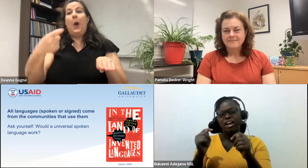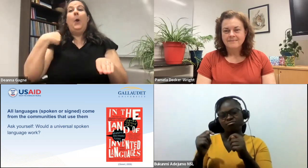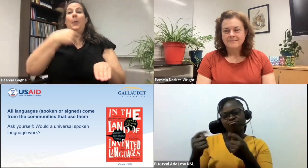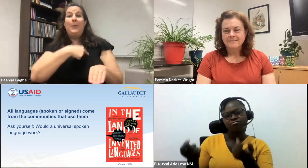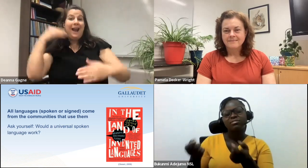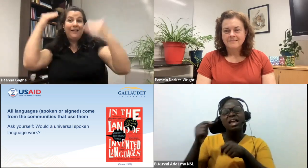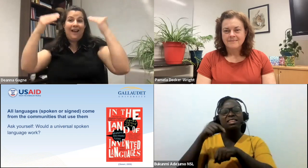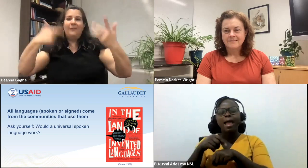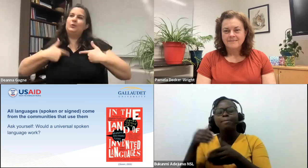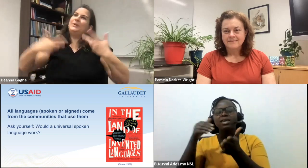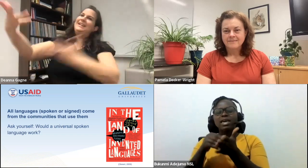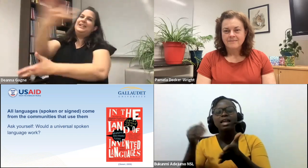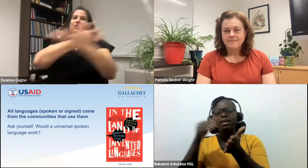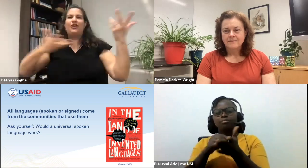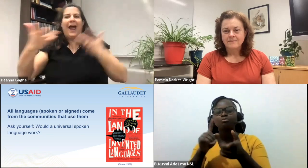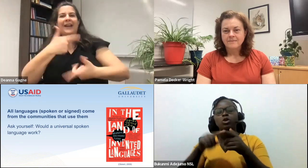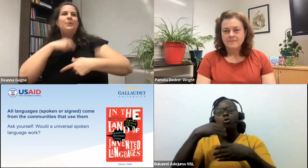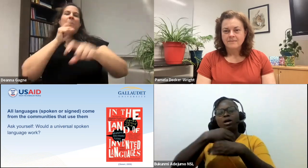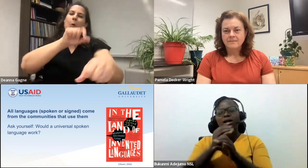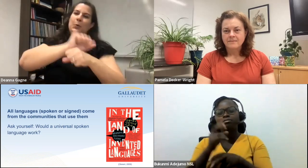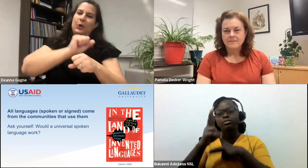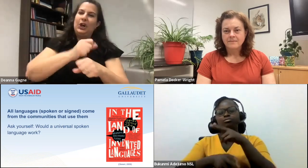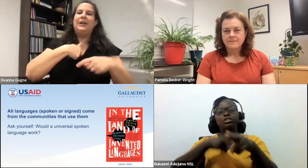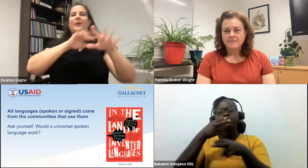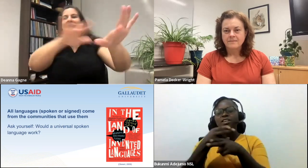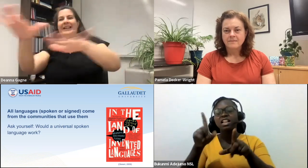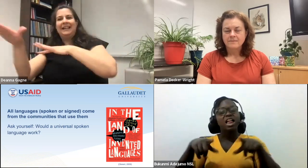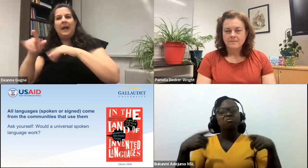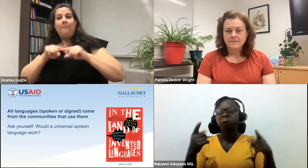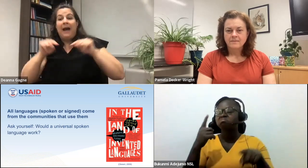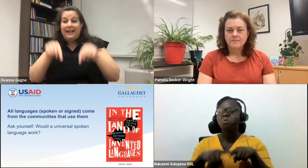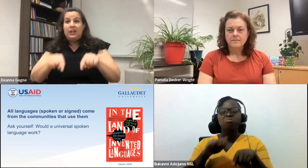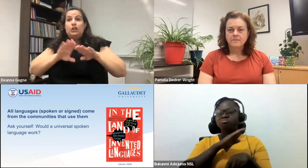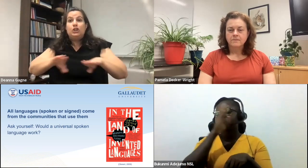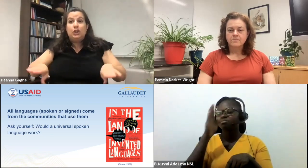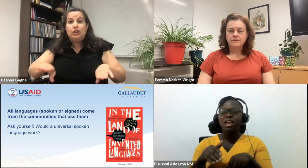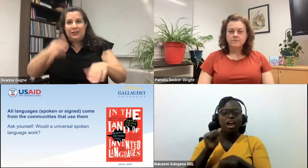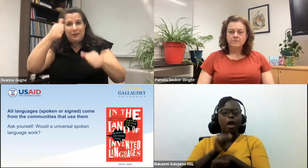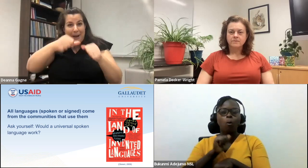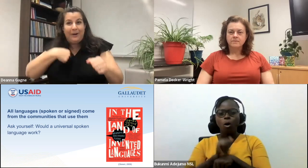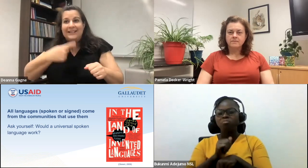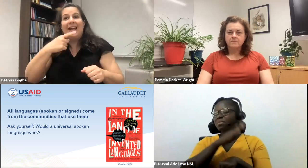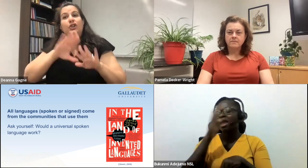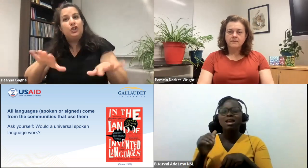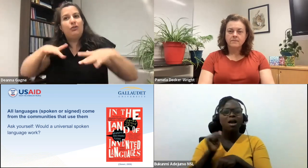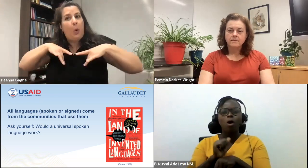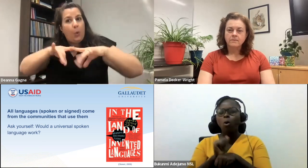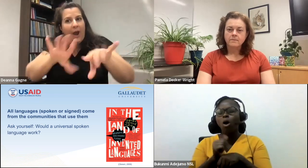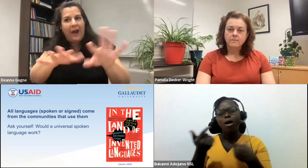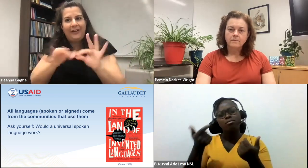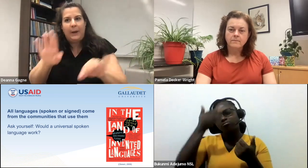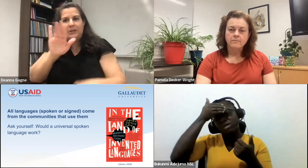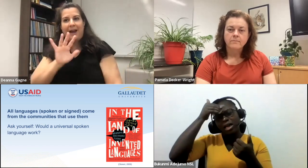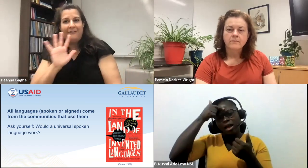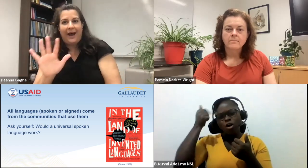of the kids because of the children as adults, You know, we interact. We go to work, we do all these things. But let's think about how children's lives are